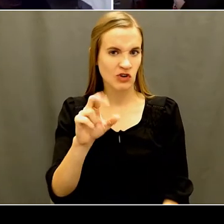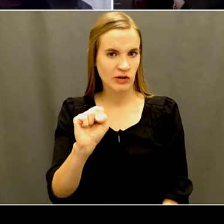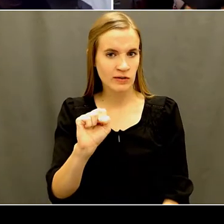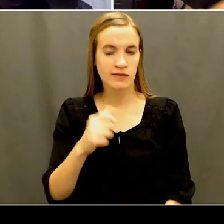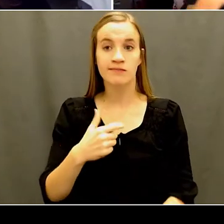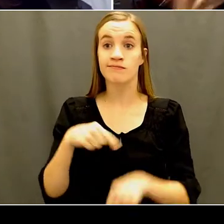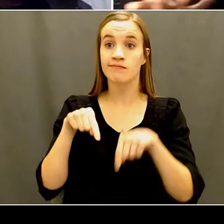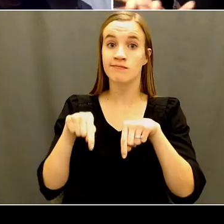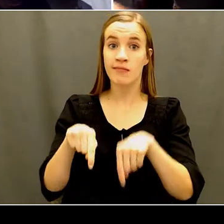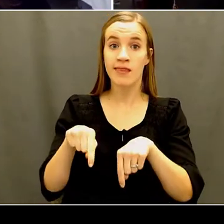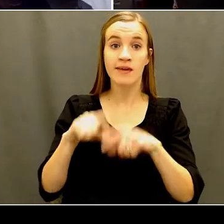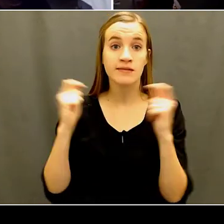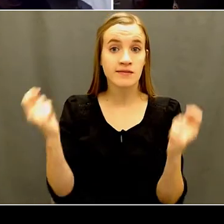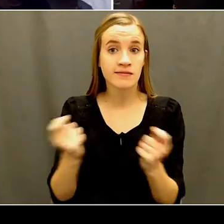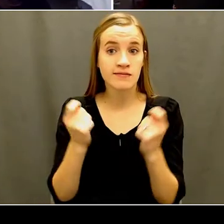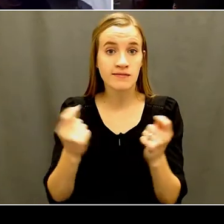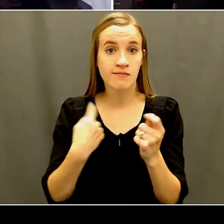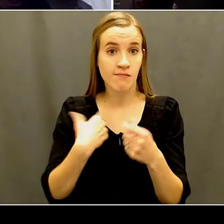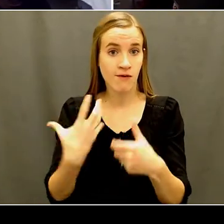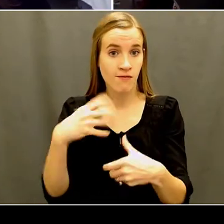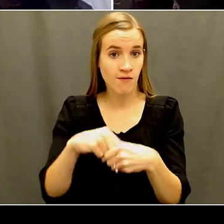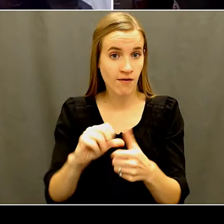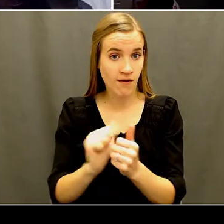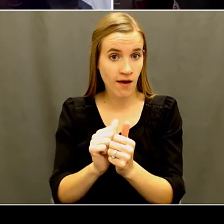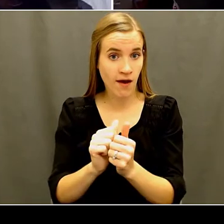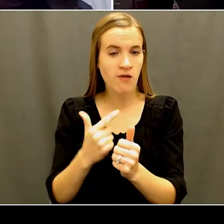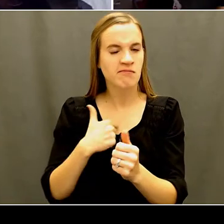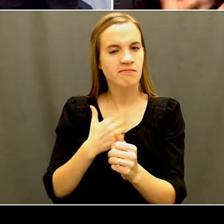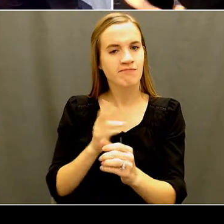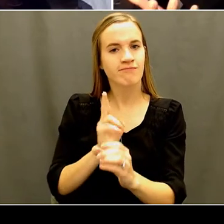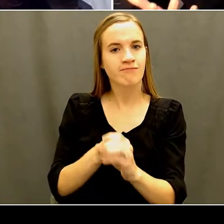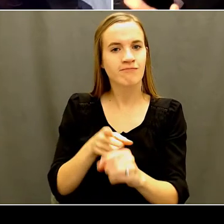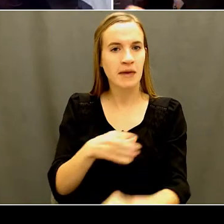basically just being a member on the committee, working with them to do